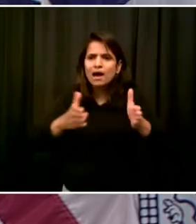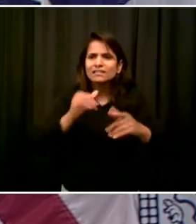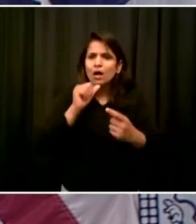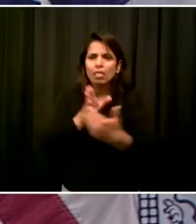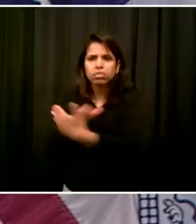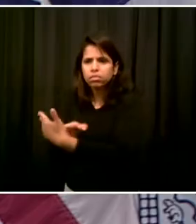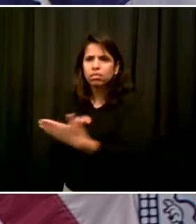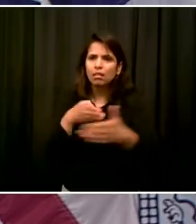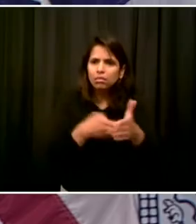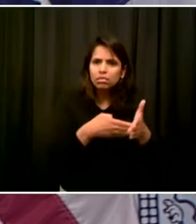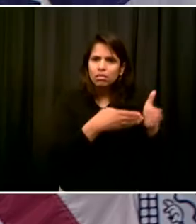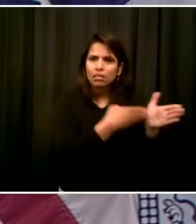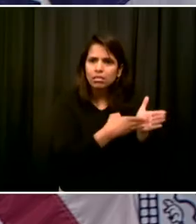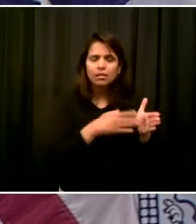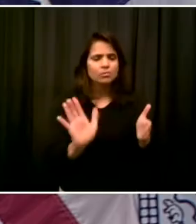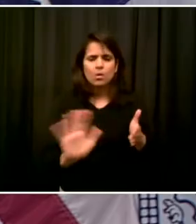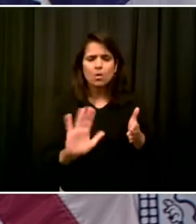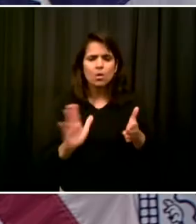REDUCTION IN OVERTIME WHICH